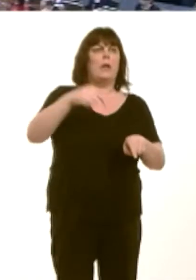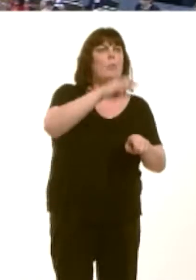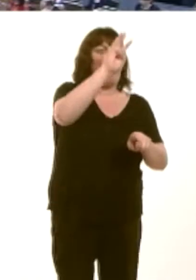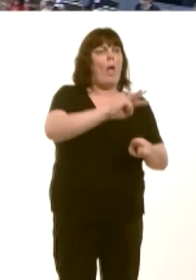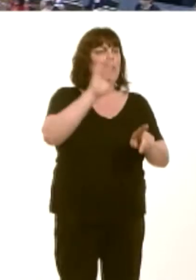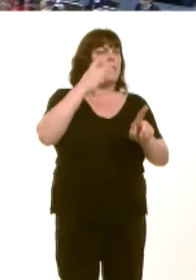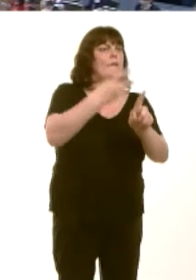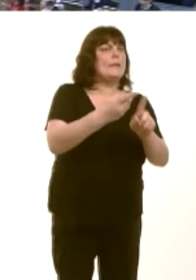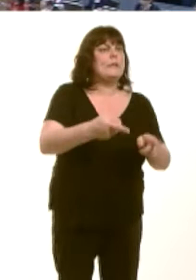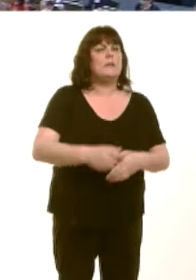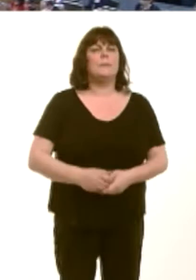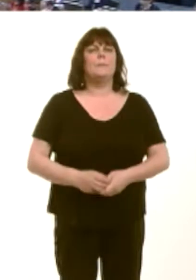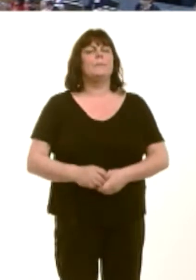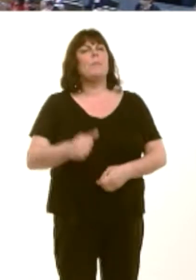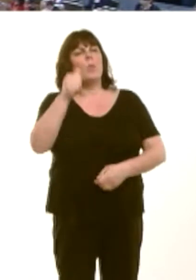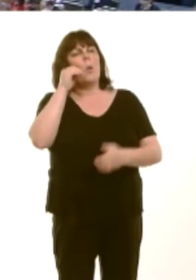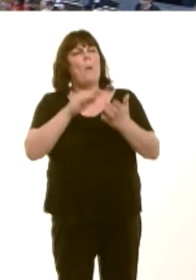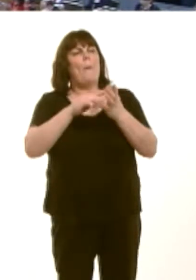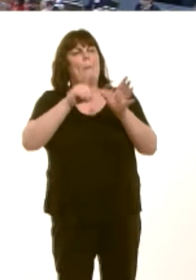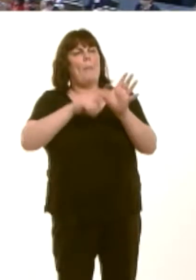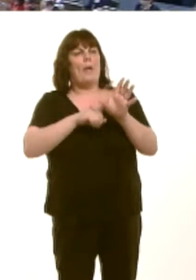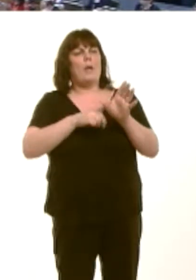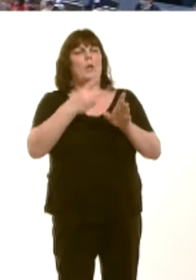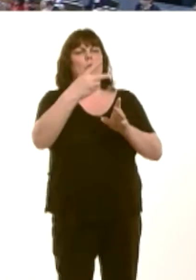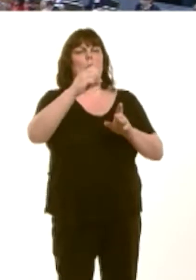Eluned Parrott: In May 2013, the Welsh Government signed a memorandum of understanding with